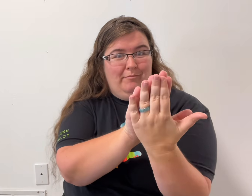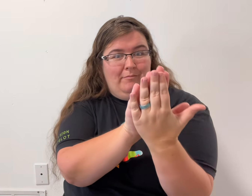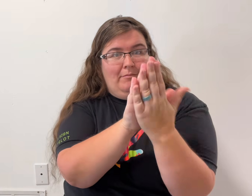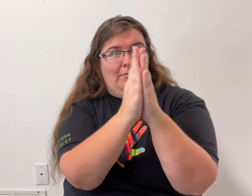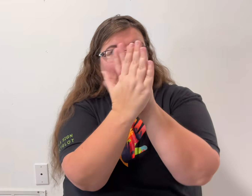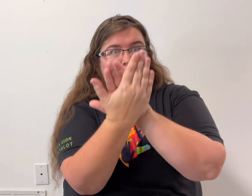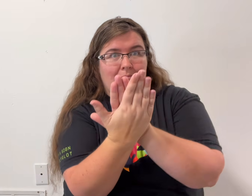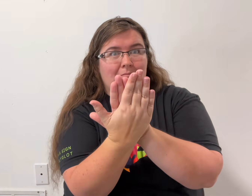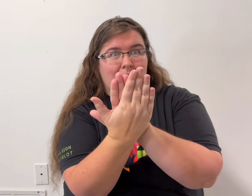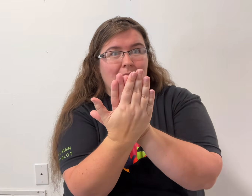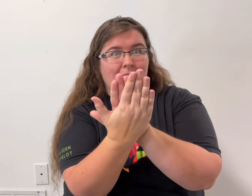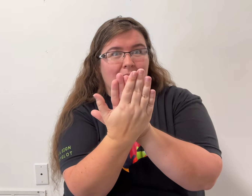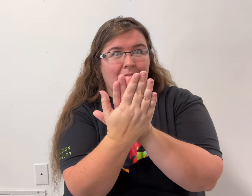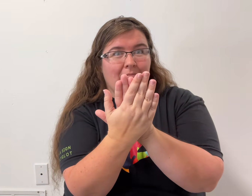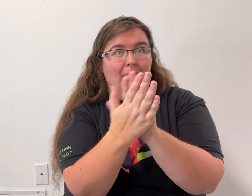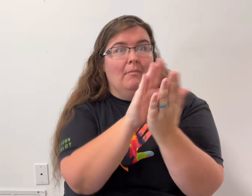BECOME